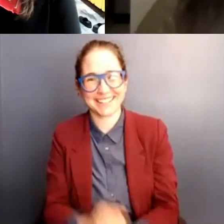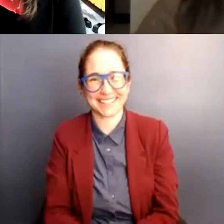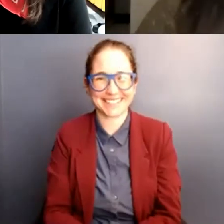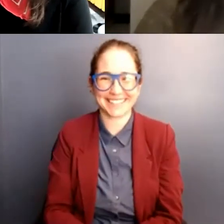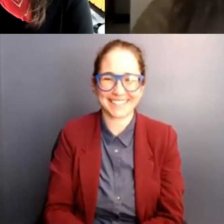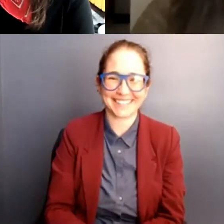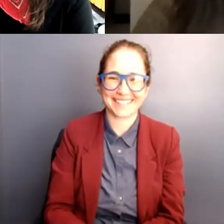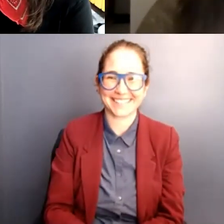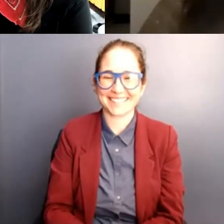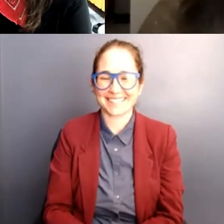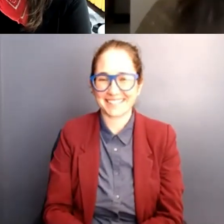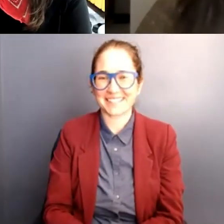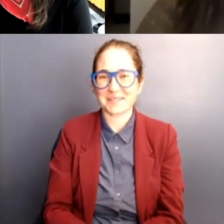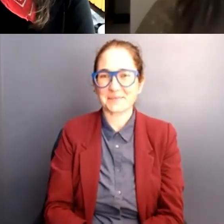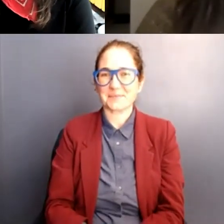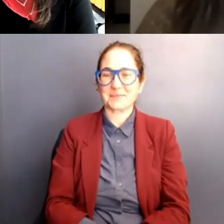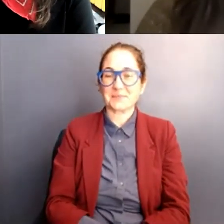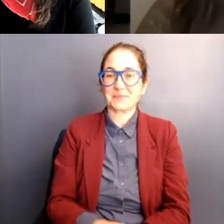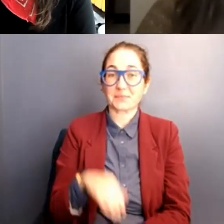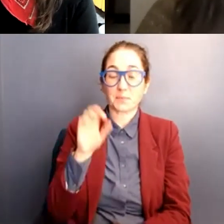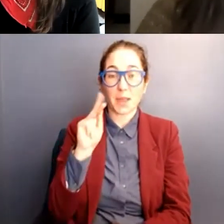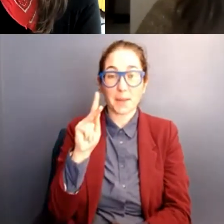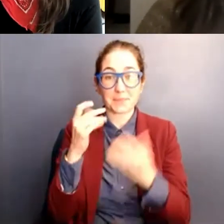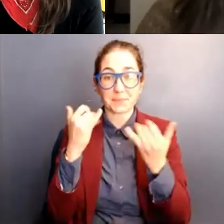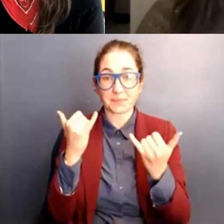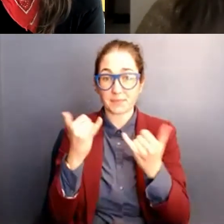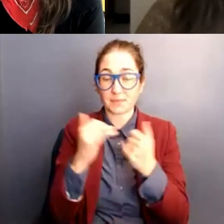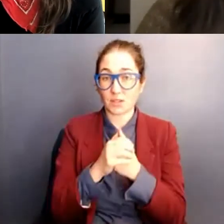So we now have time to turn it over to you,